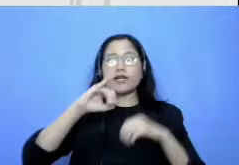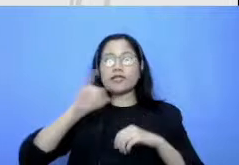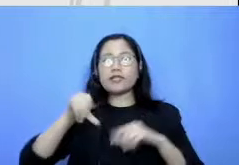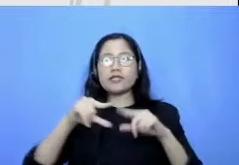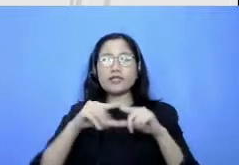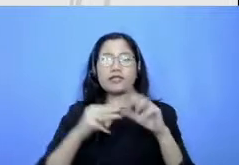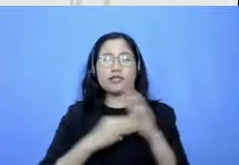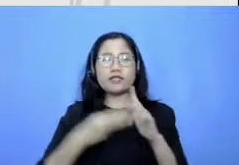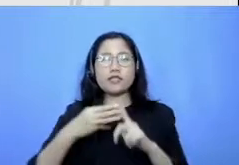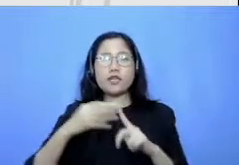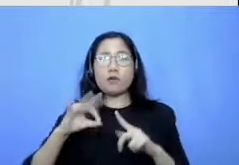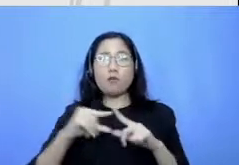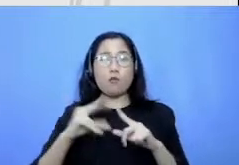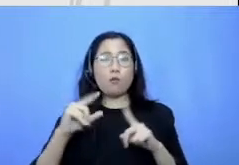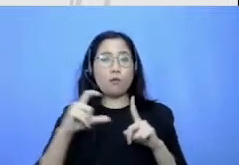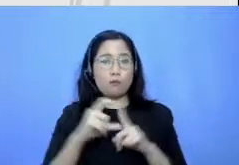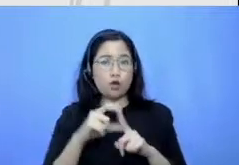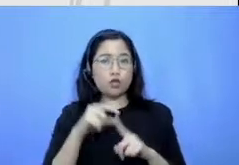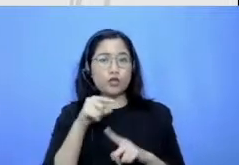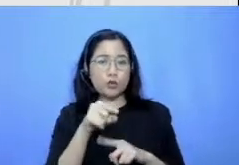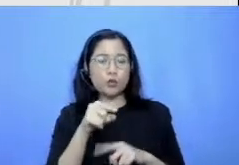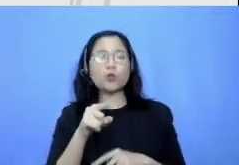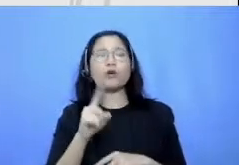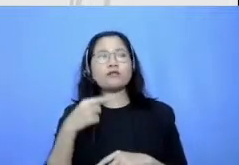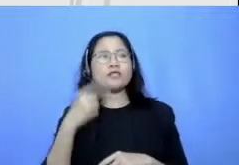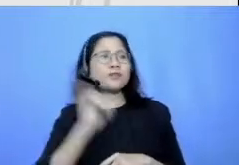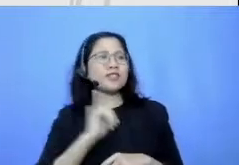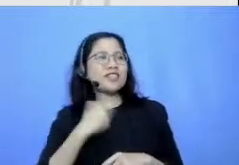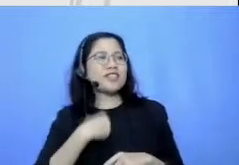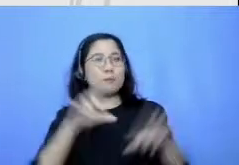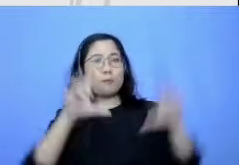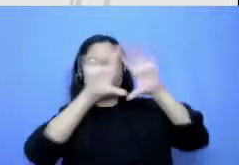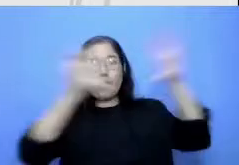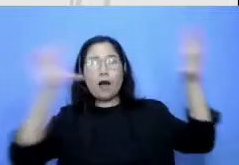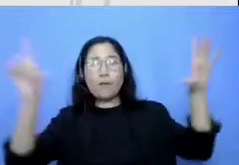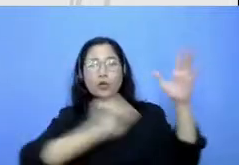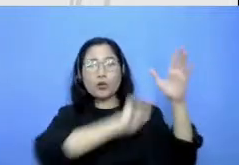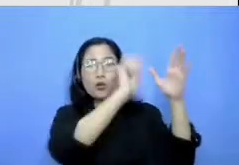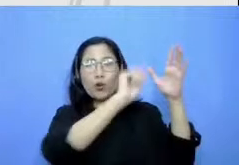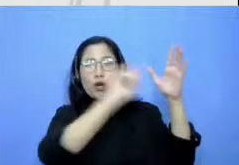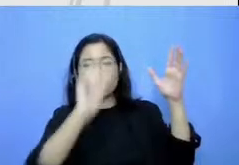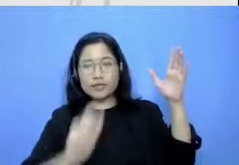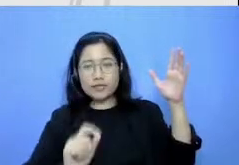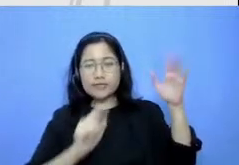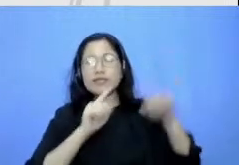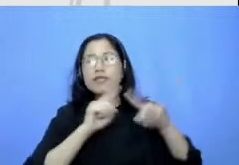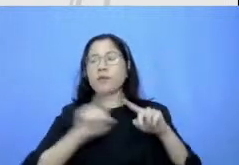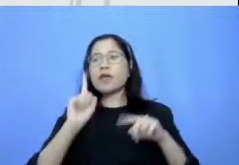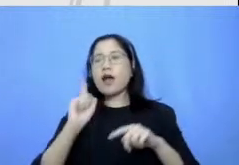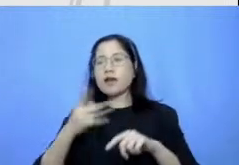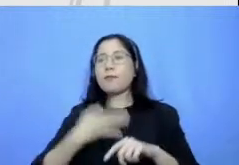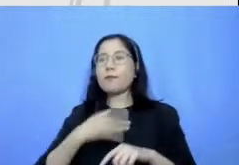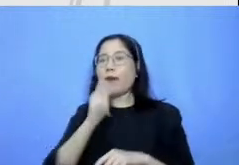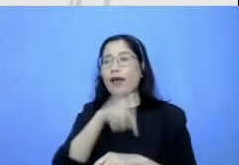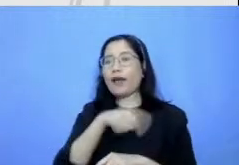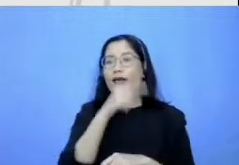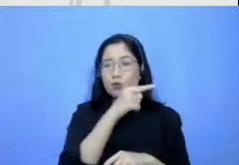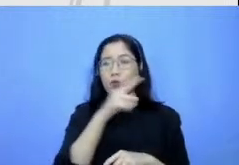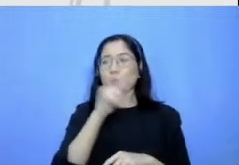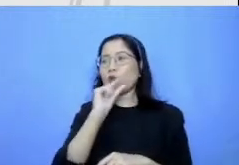use Google Jamboree was for a question and answer session so I used to be quite used to